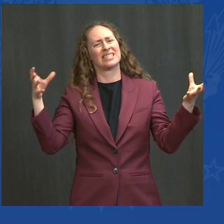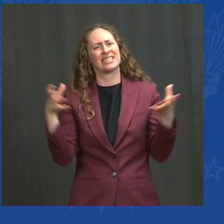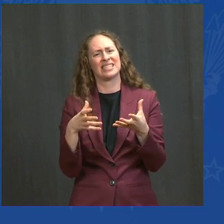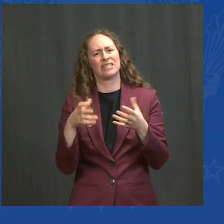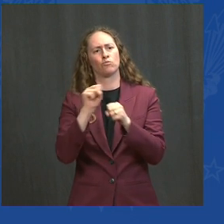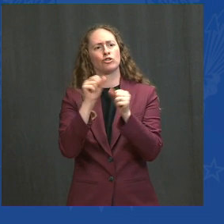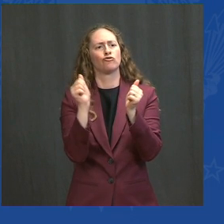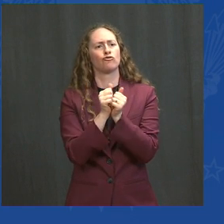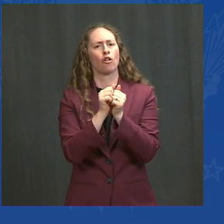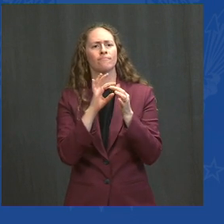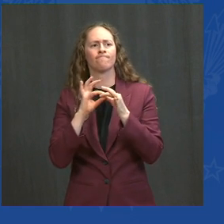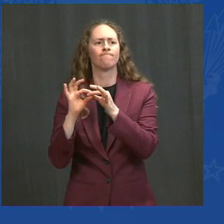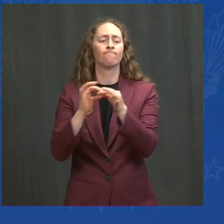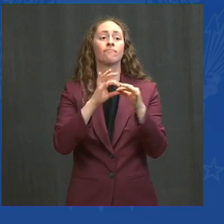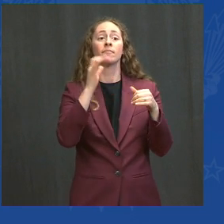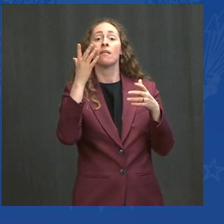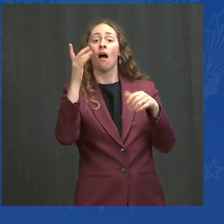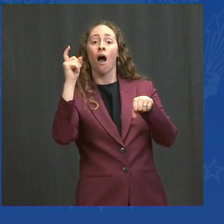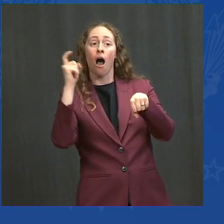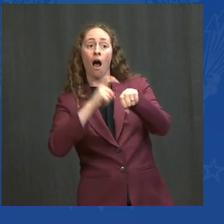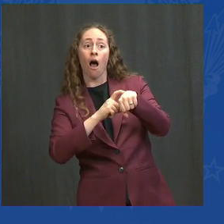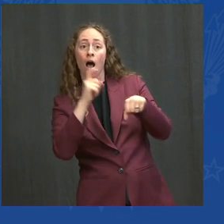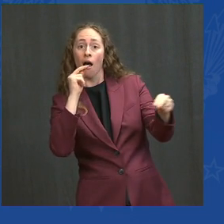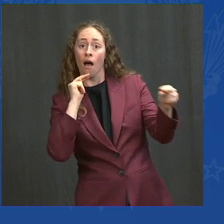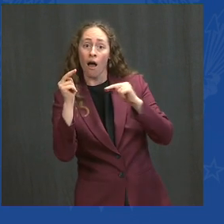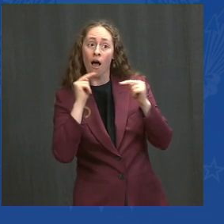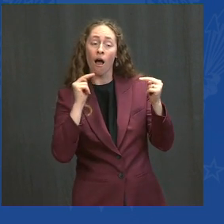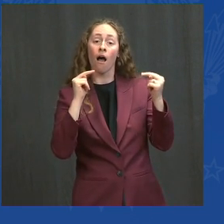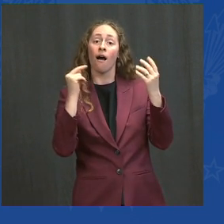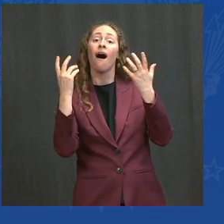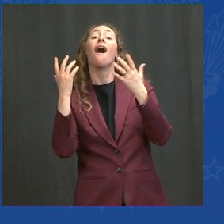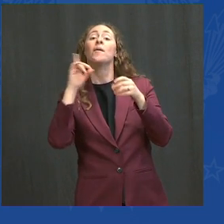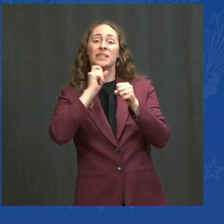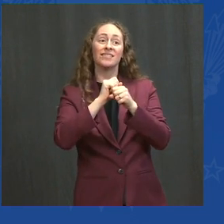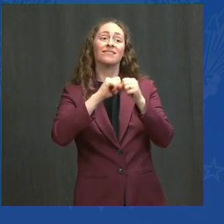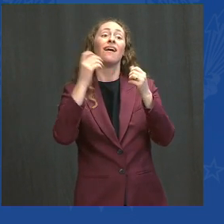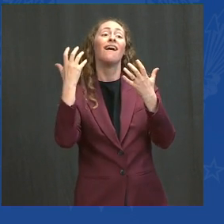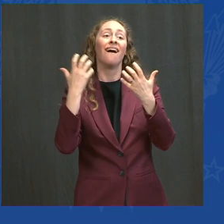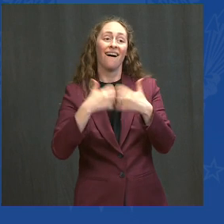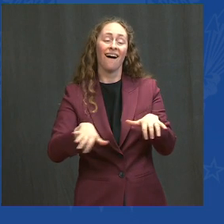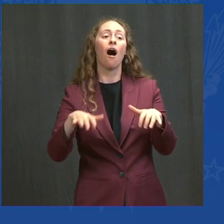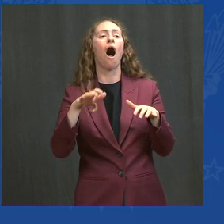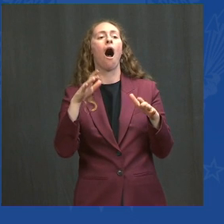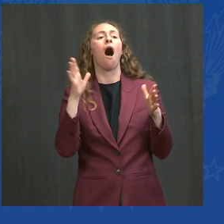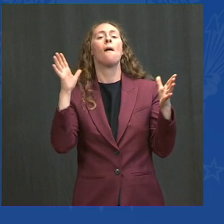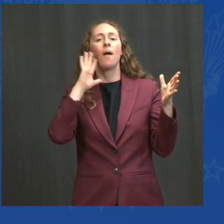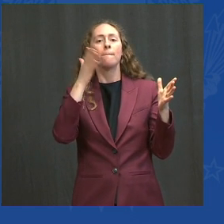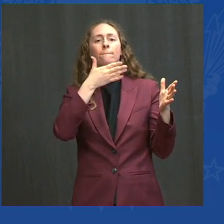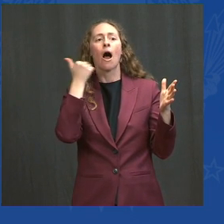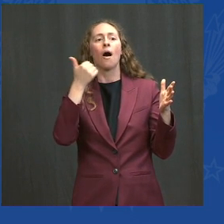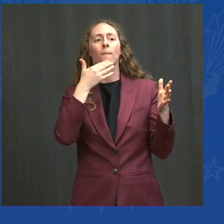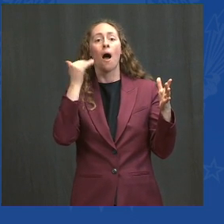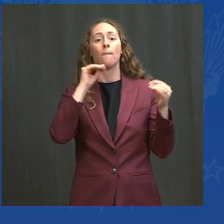and come together to get something big done, we break a little more of the ice that too often keeps us frozen in place